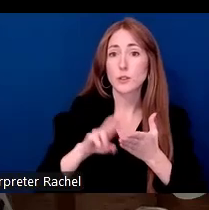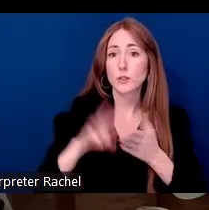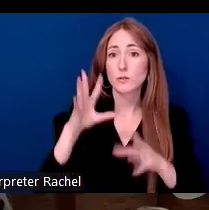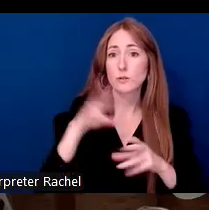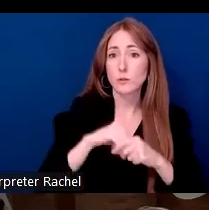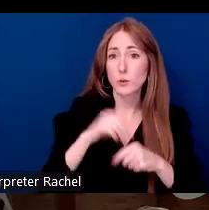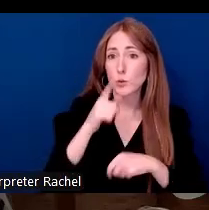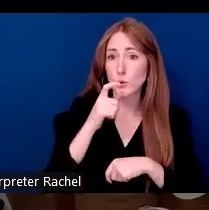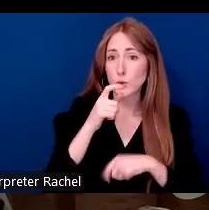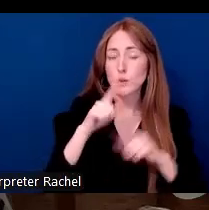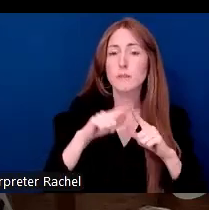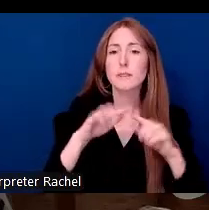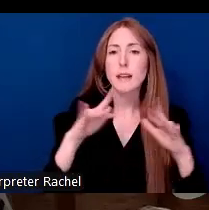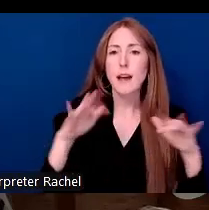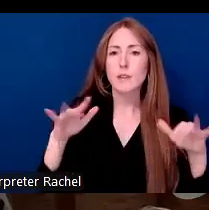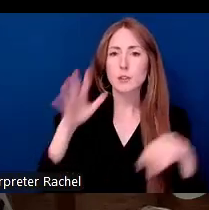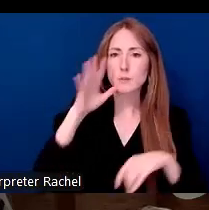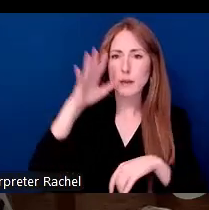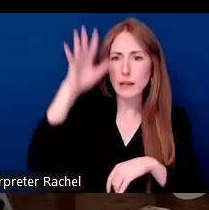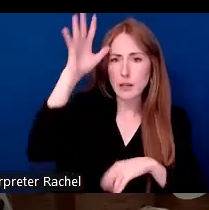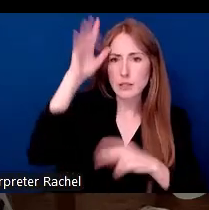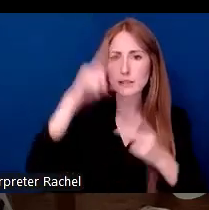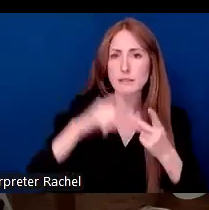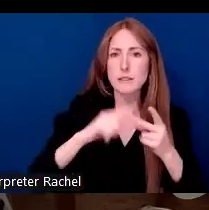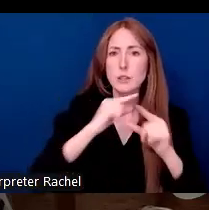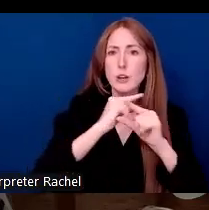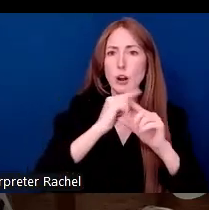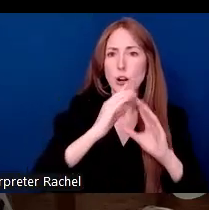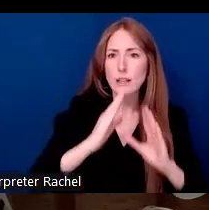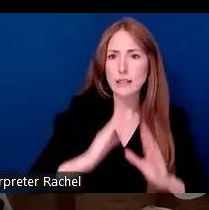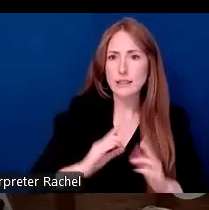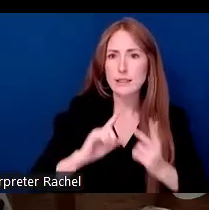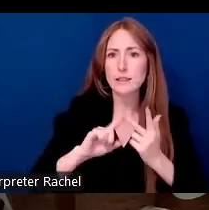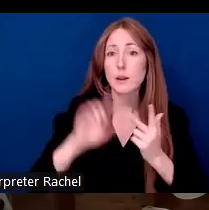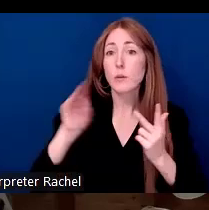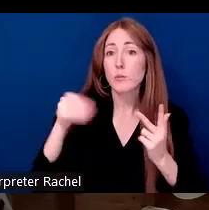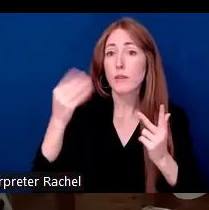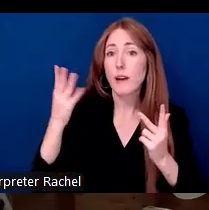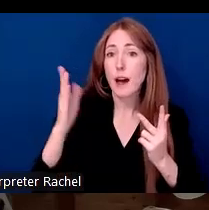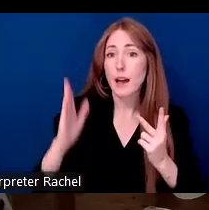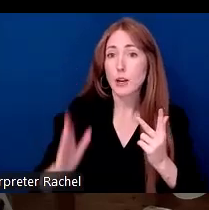early child development and intervention providers from a wide range of different programs,